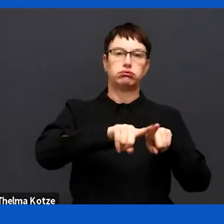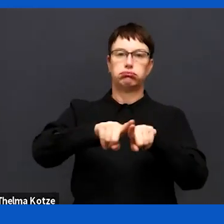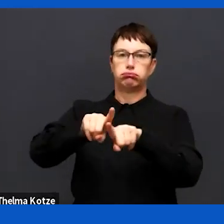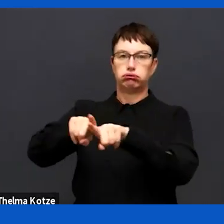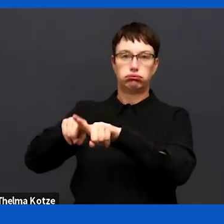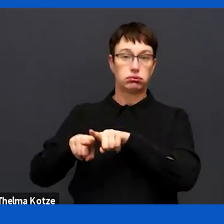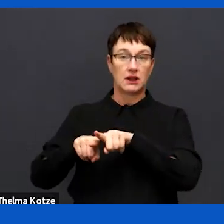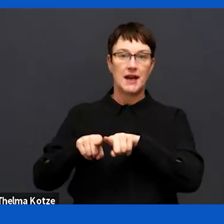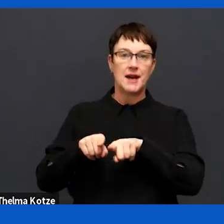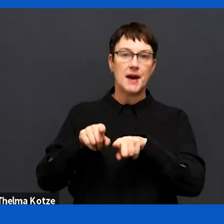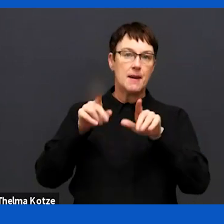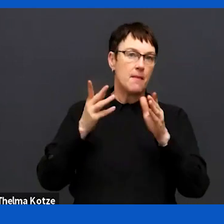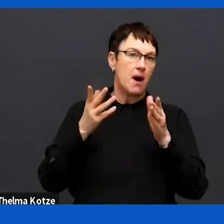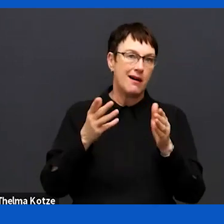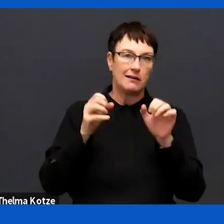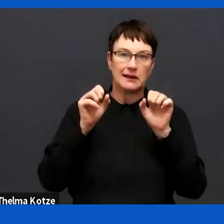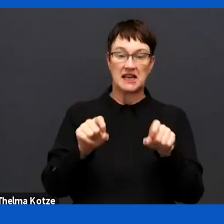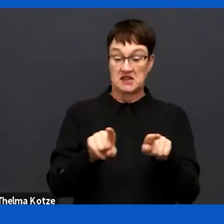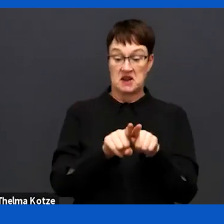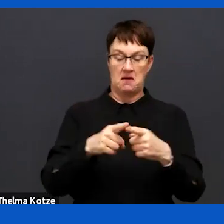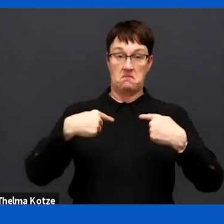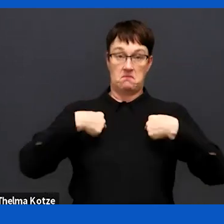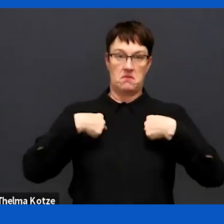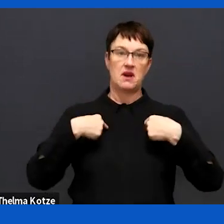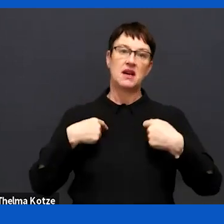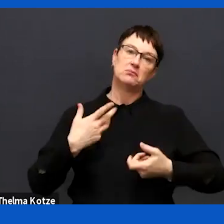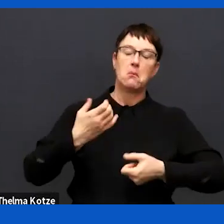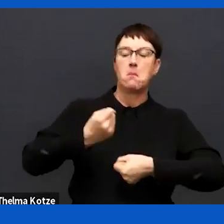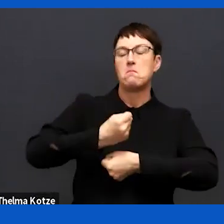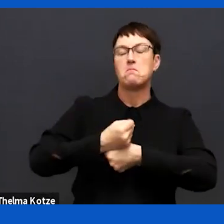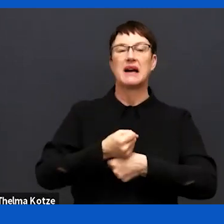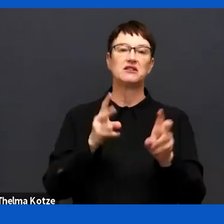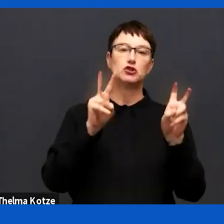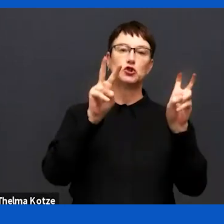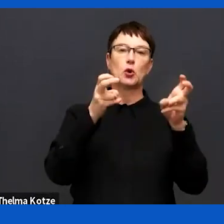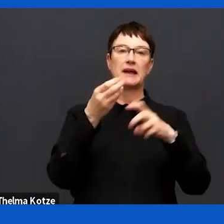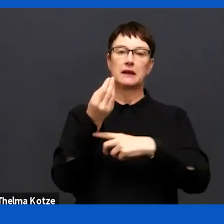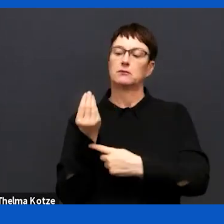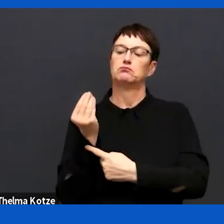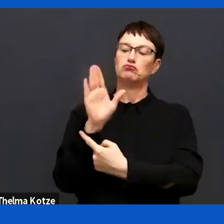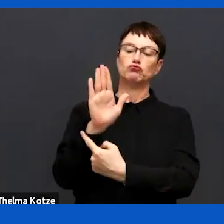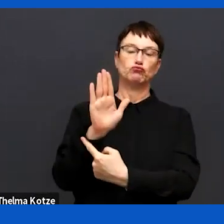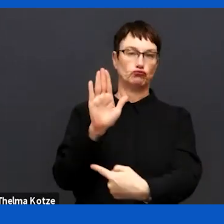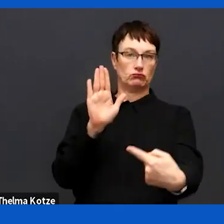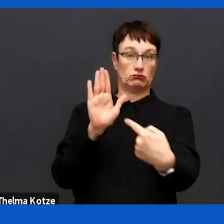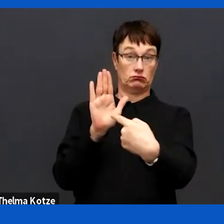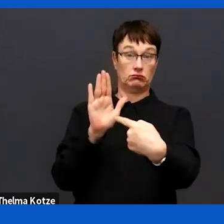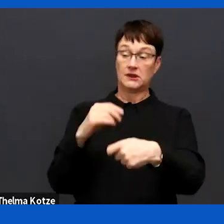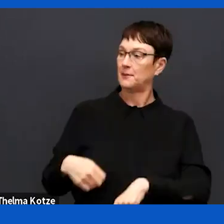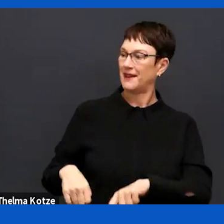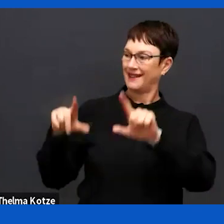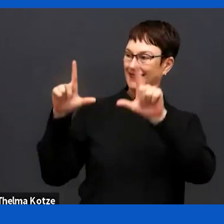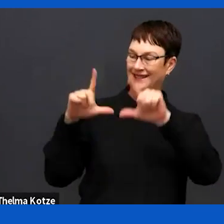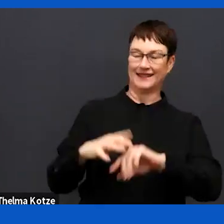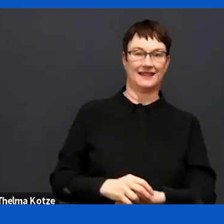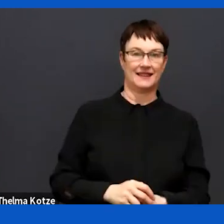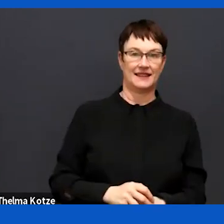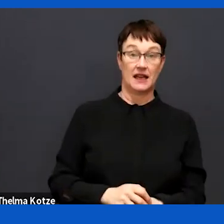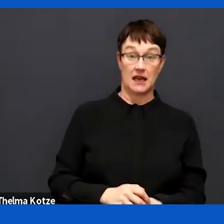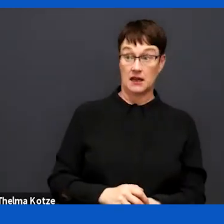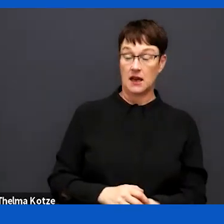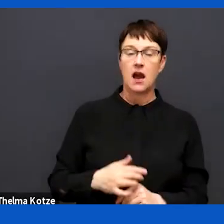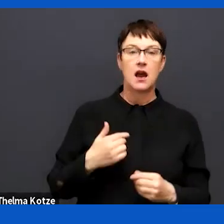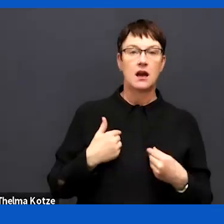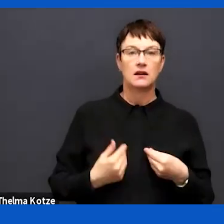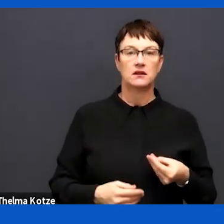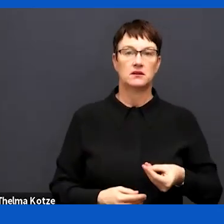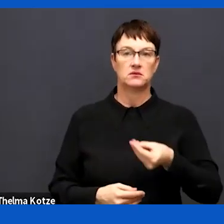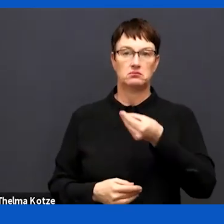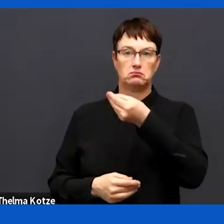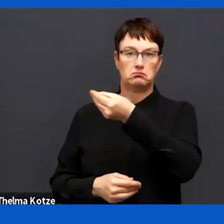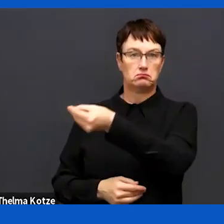If I prepare a slide about a topic and I give the power to the artificial intelligence, I need also